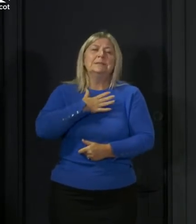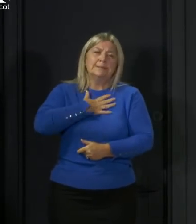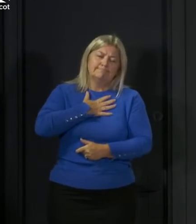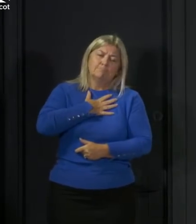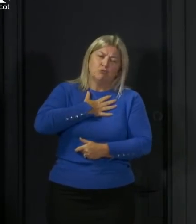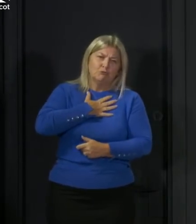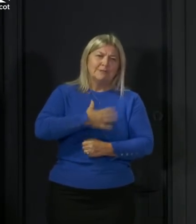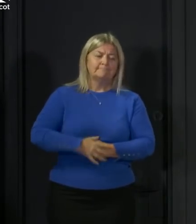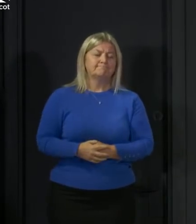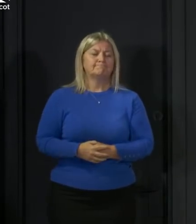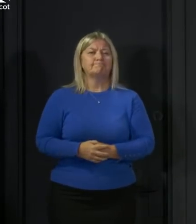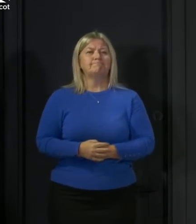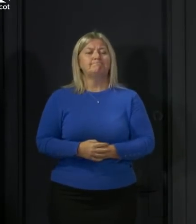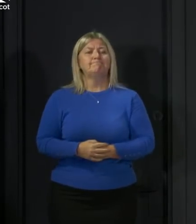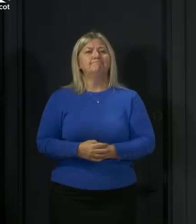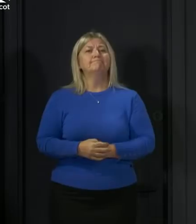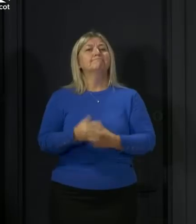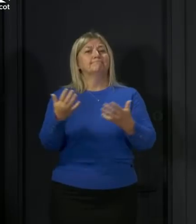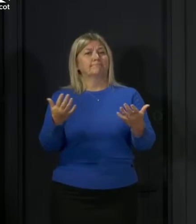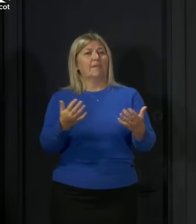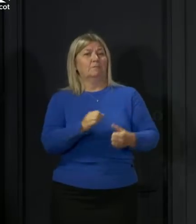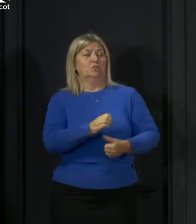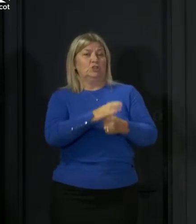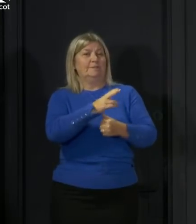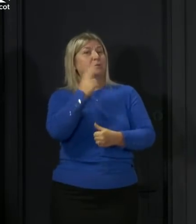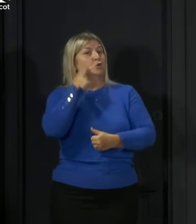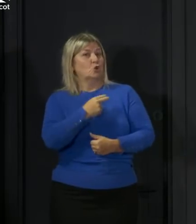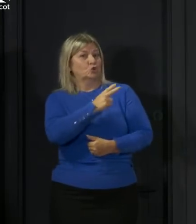Now as well as having the Chief Nursing Officer with me today, I also am joined